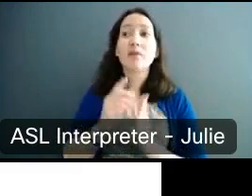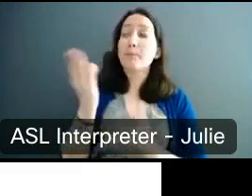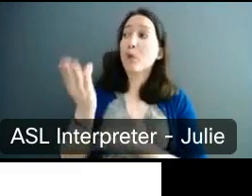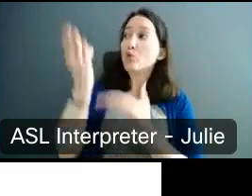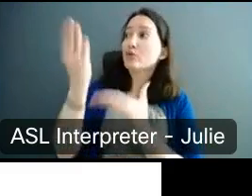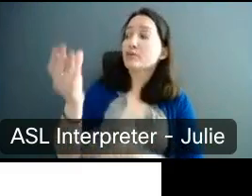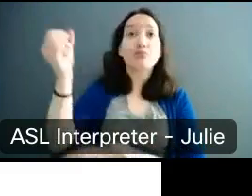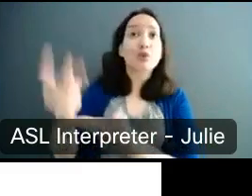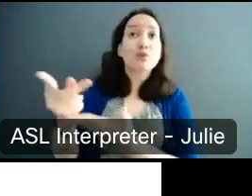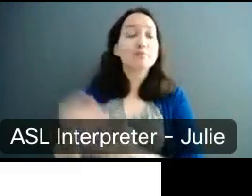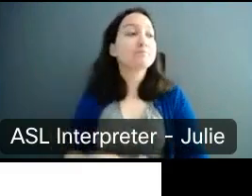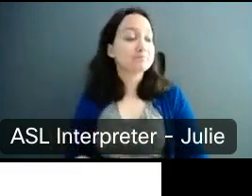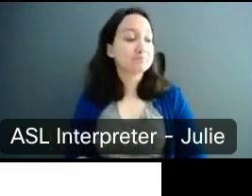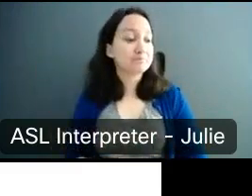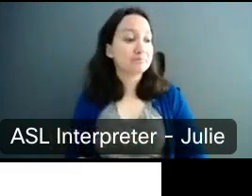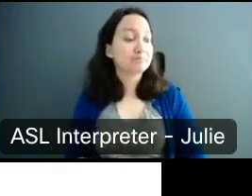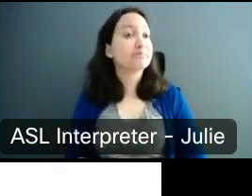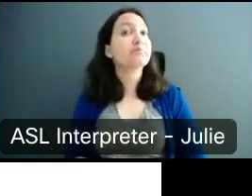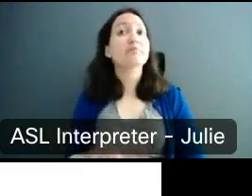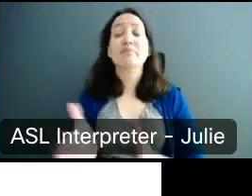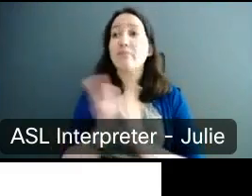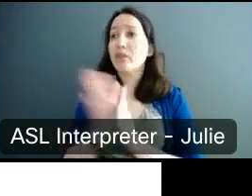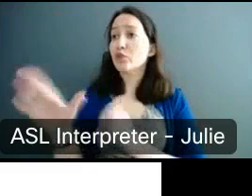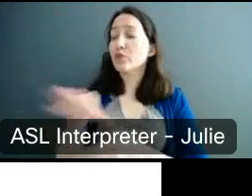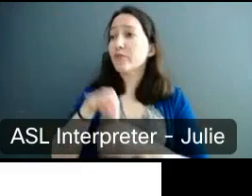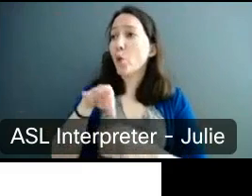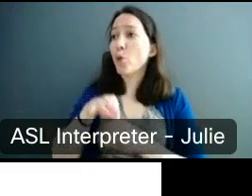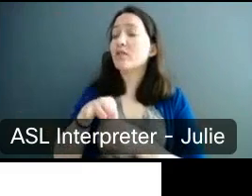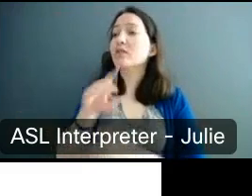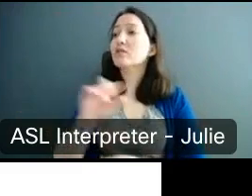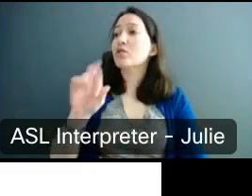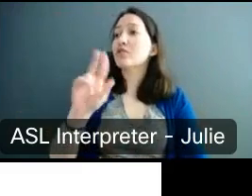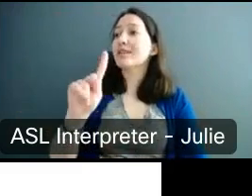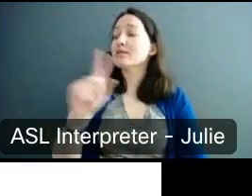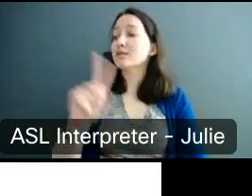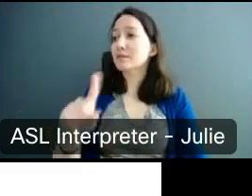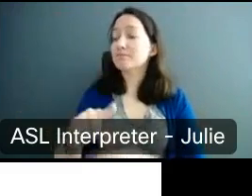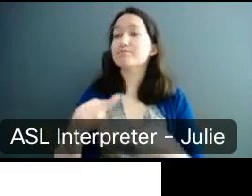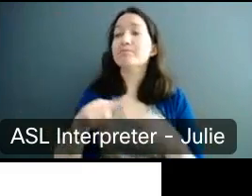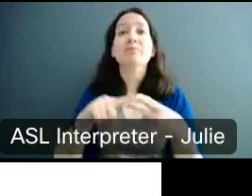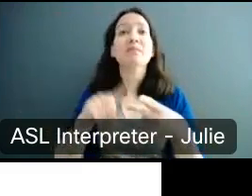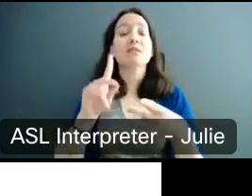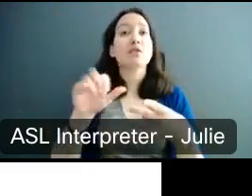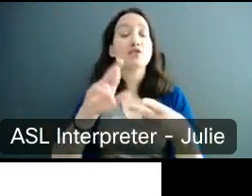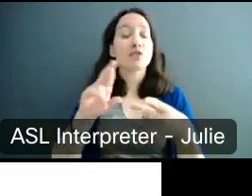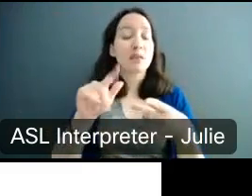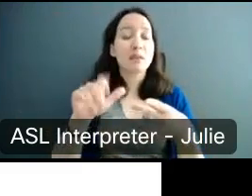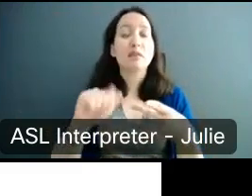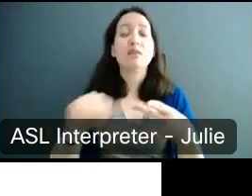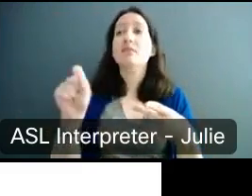Let me then, ask for your vote separately, though, for cats yes, but for Columbia? Yes. For Fisher yes.